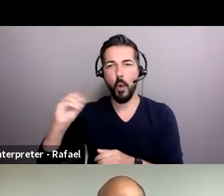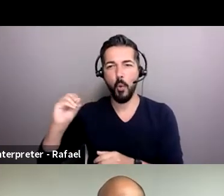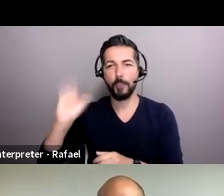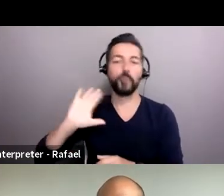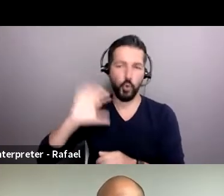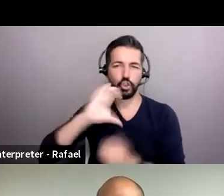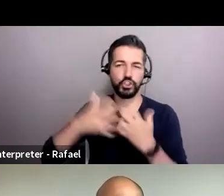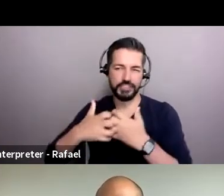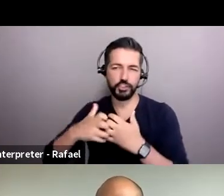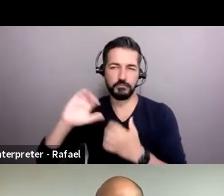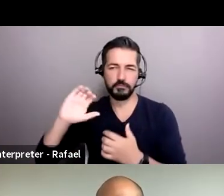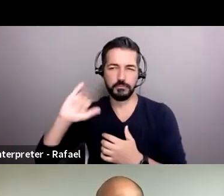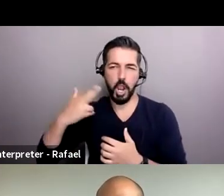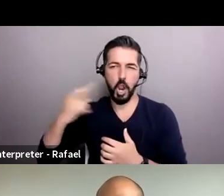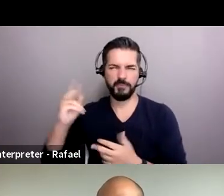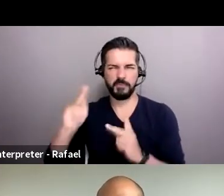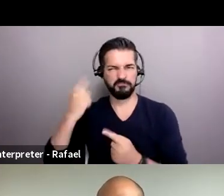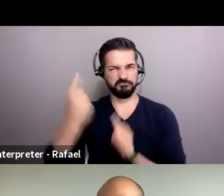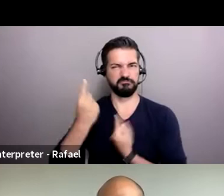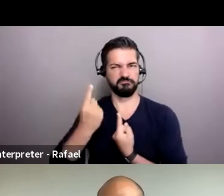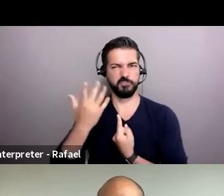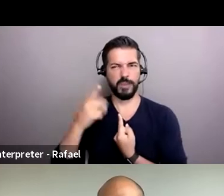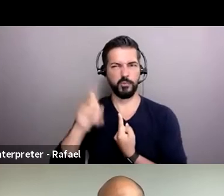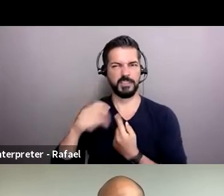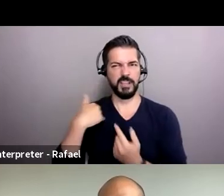and people were wondering, why even do you need to have SEO at a search engine?